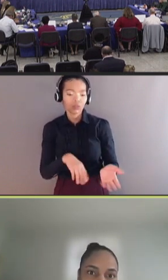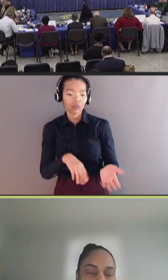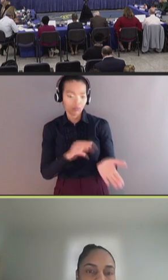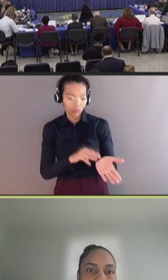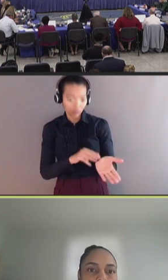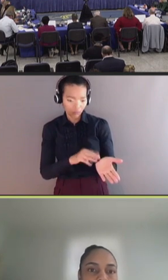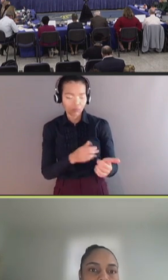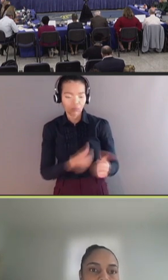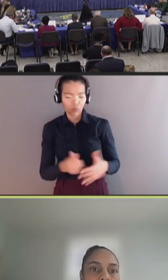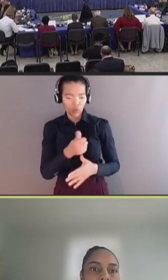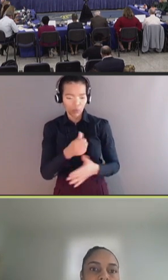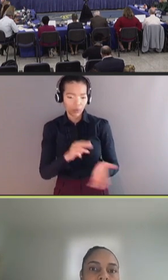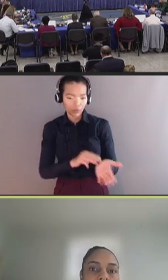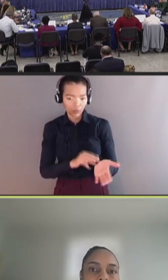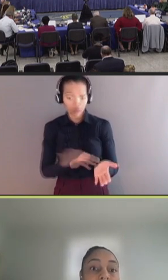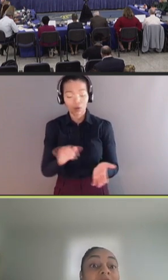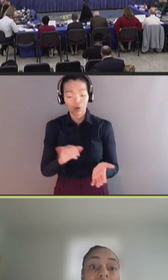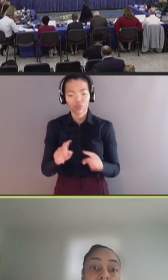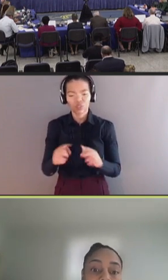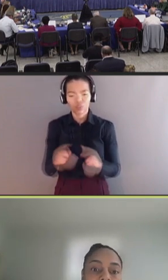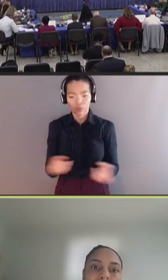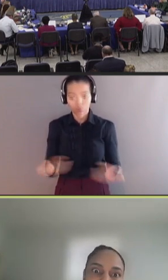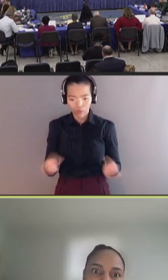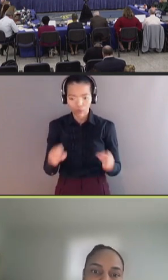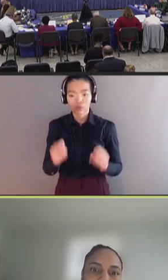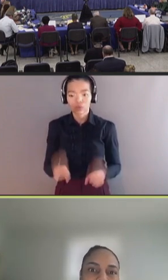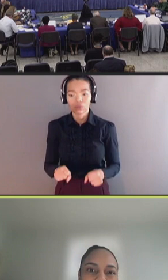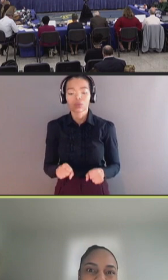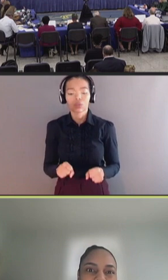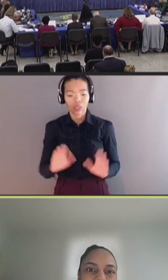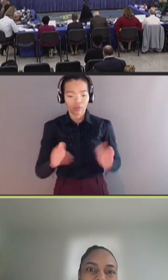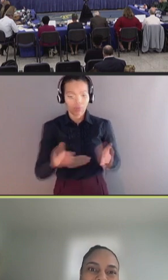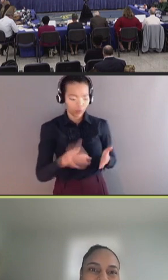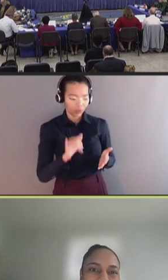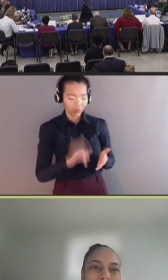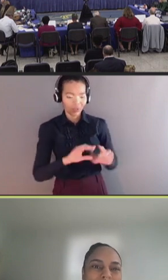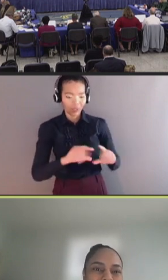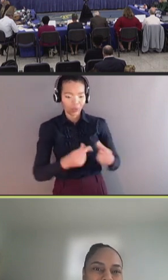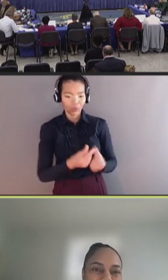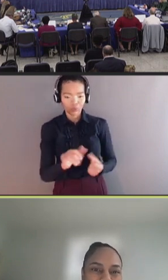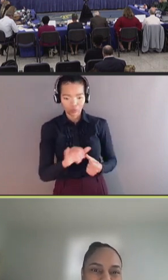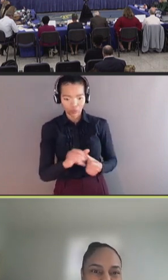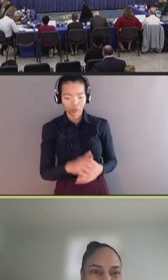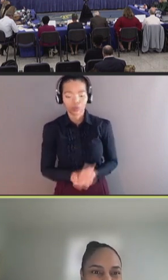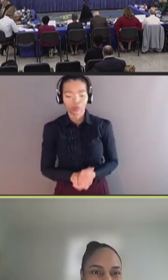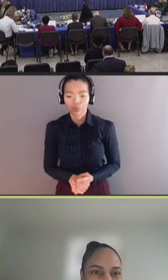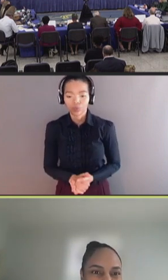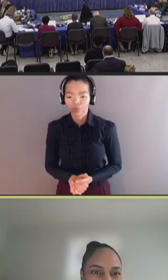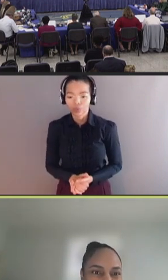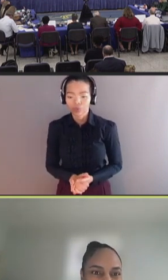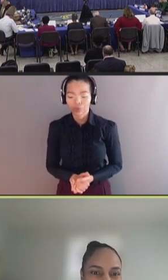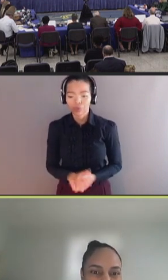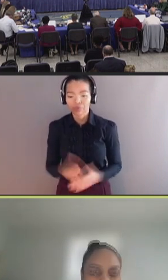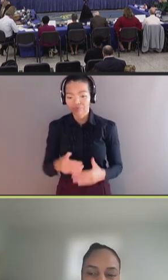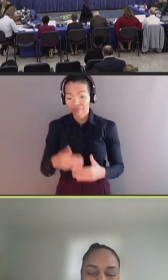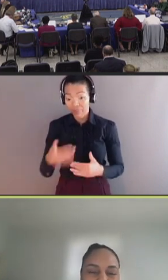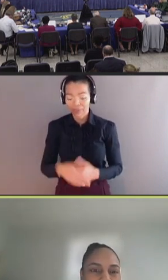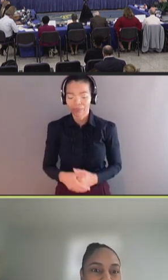resources that are designed to cater to them specifically. Next slide, please.